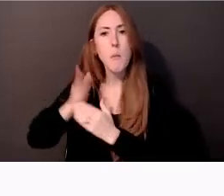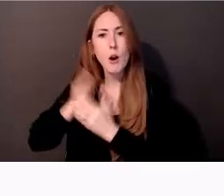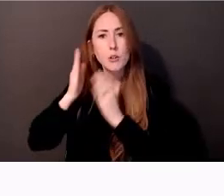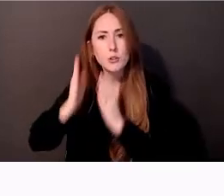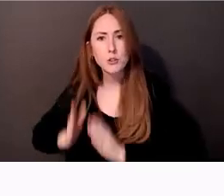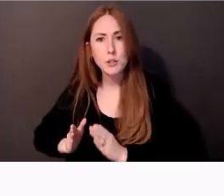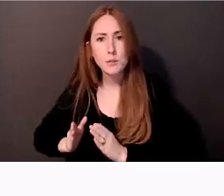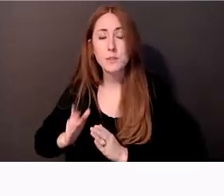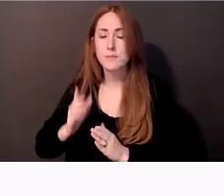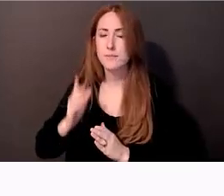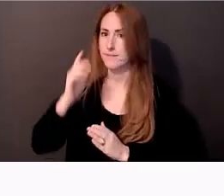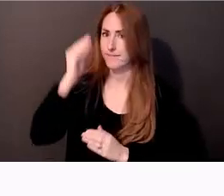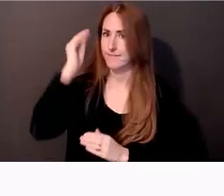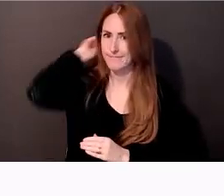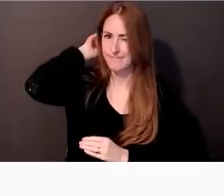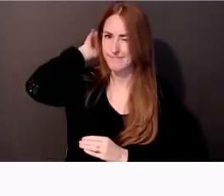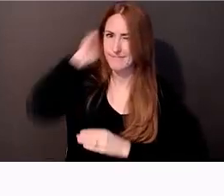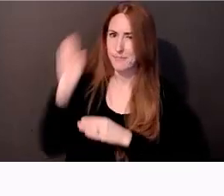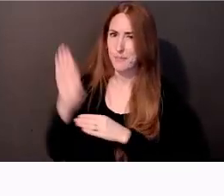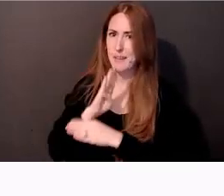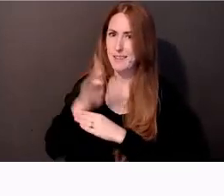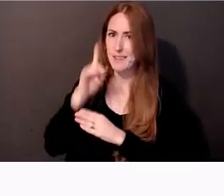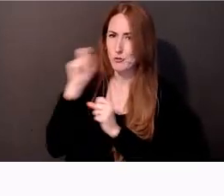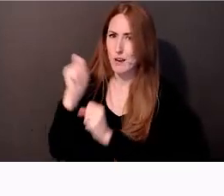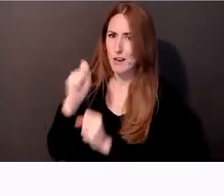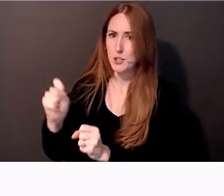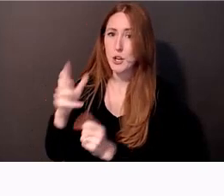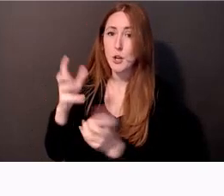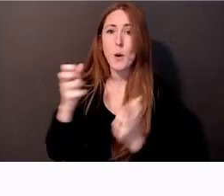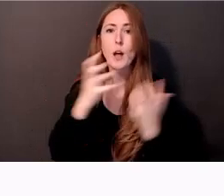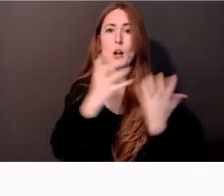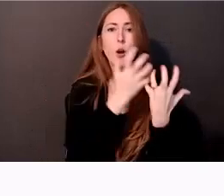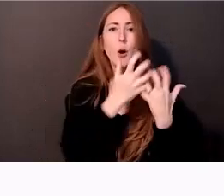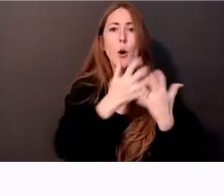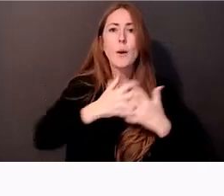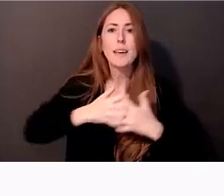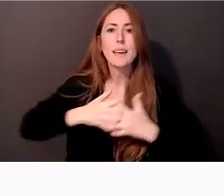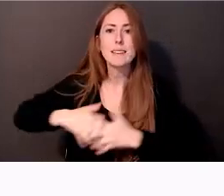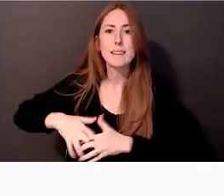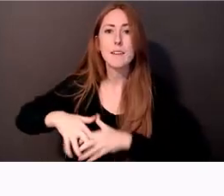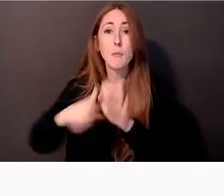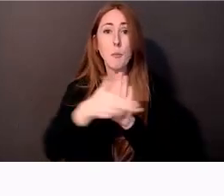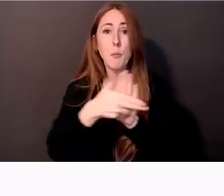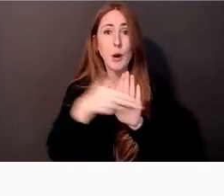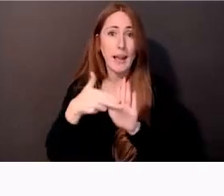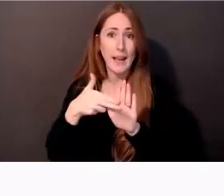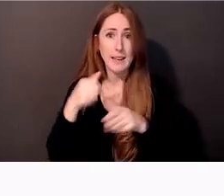You want cohesive branding to make sure people recognize you across the board, regardless of where you are.